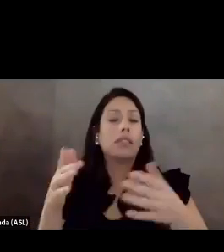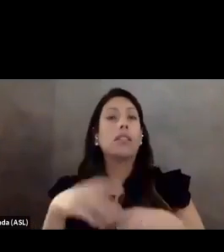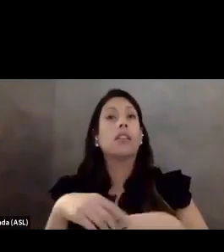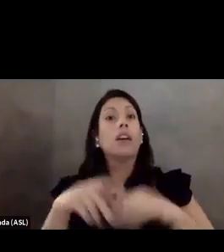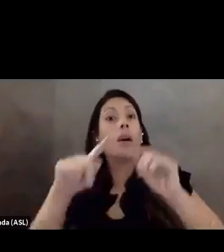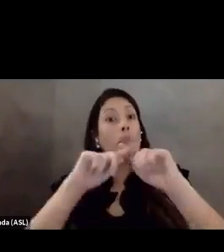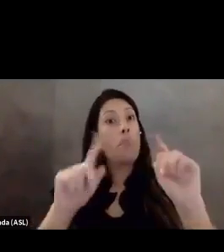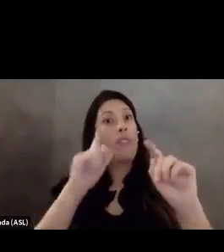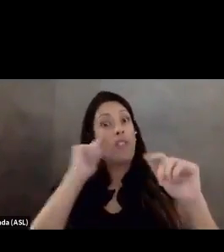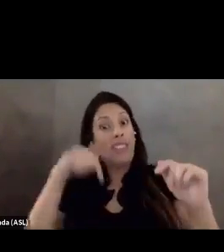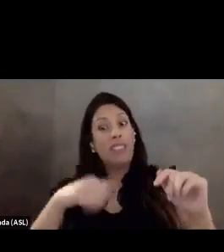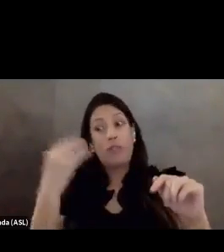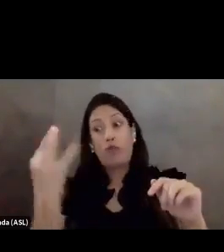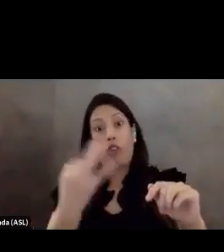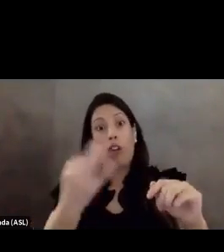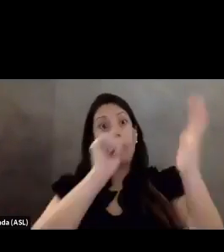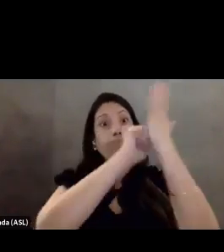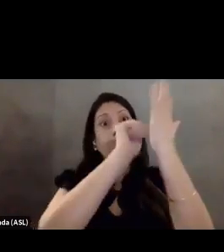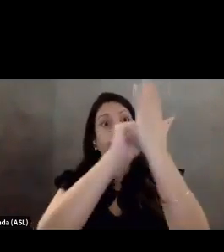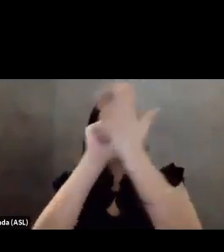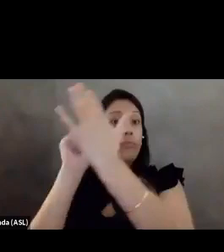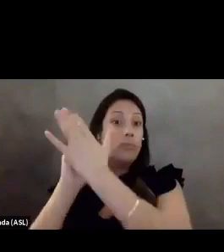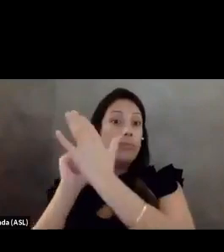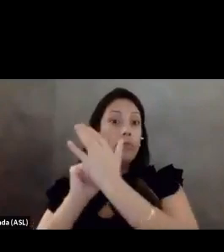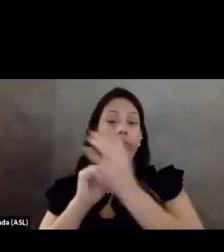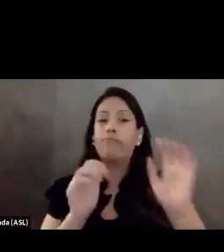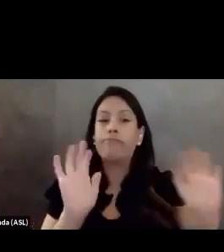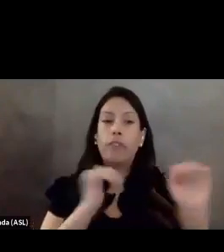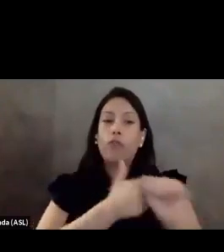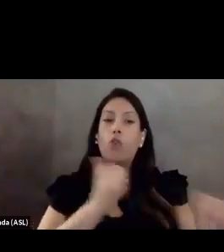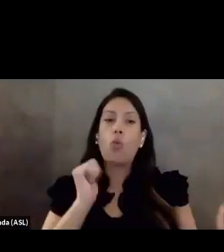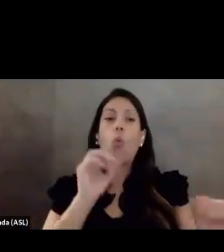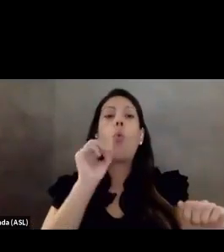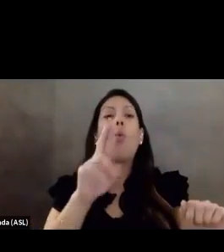treating and trunk or treating or strongly discourage because it can be difficult to